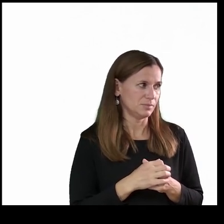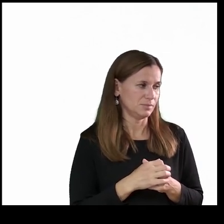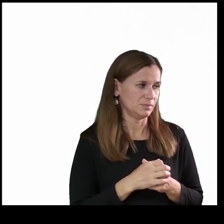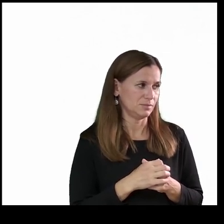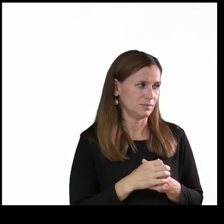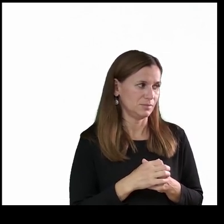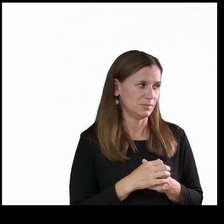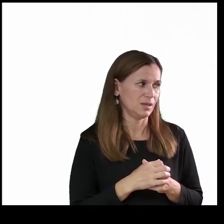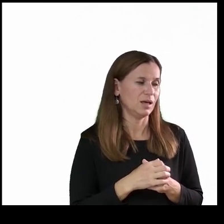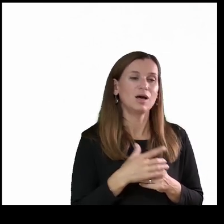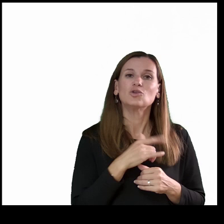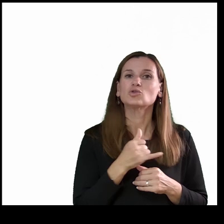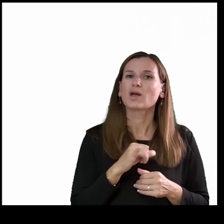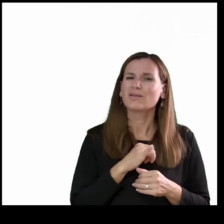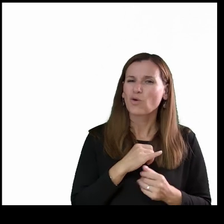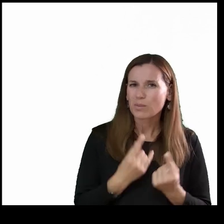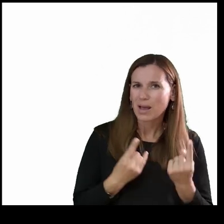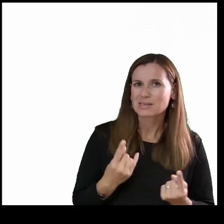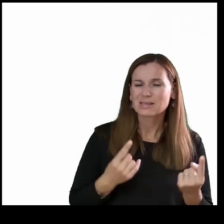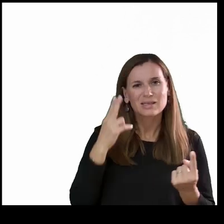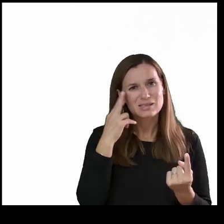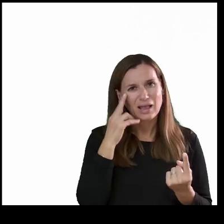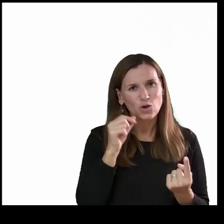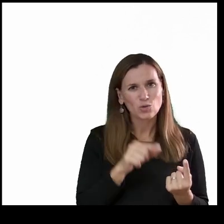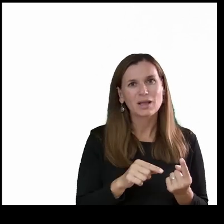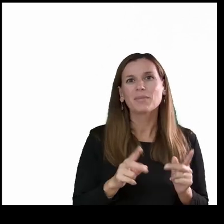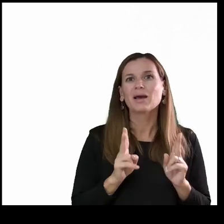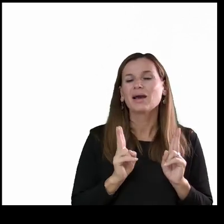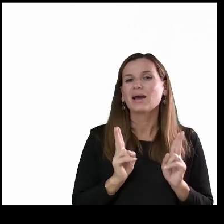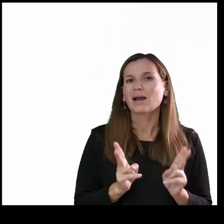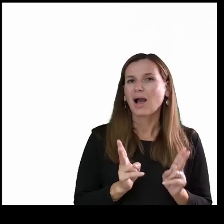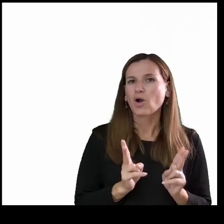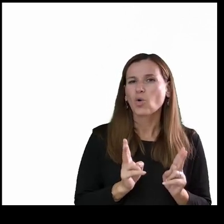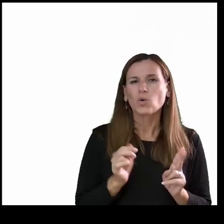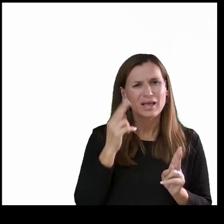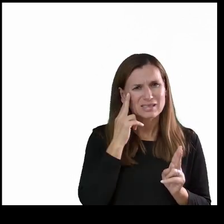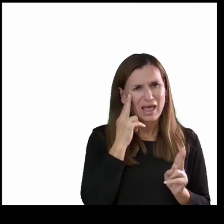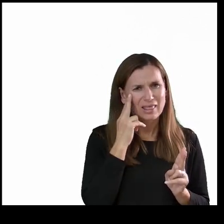information and knowledge about how information is encoding and retrieved by our brain.